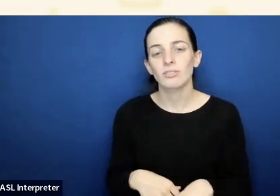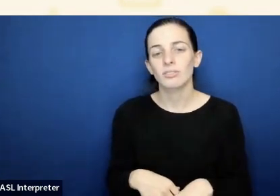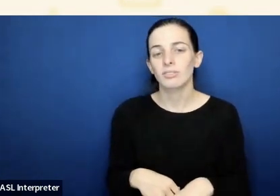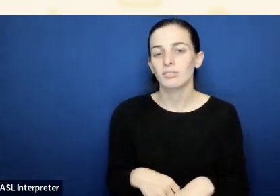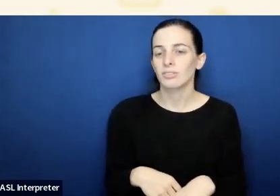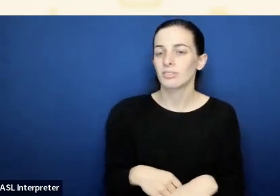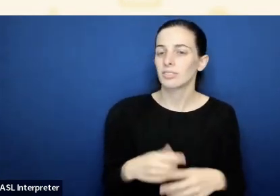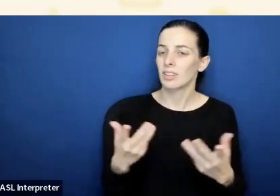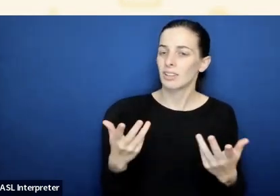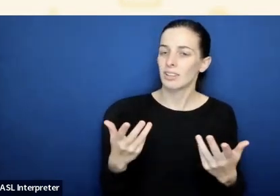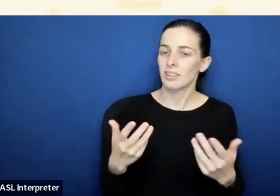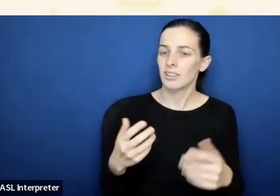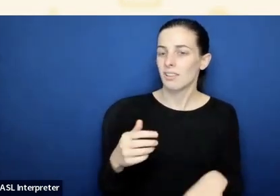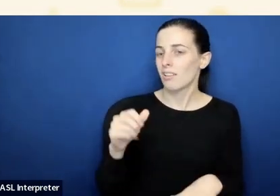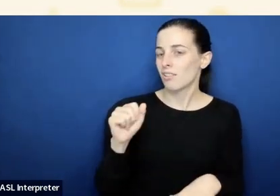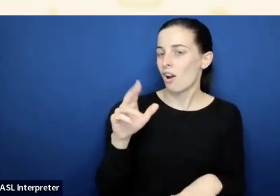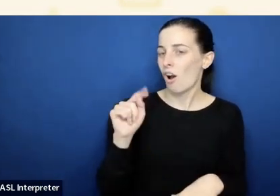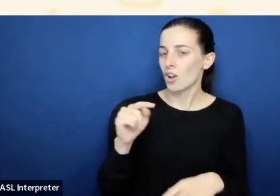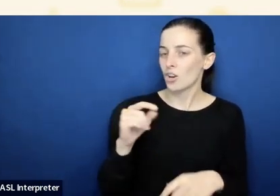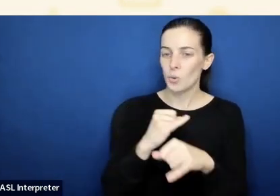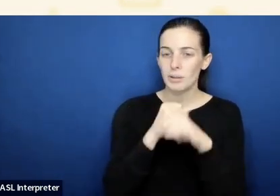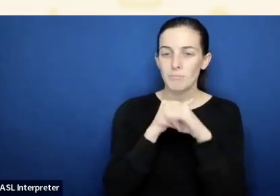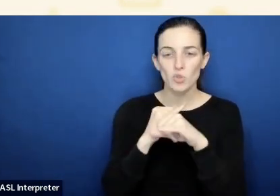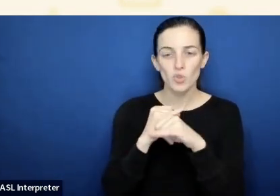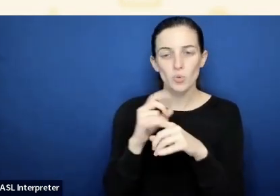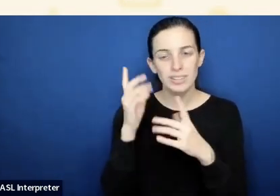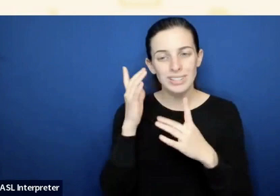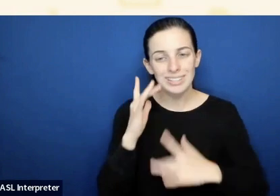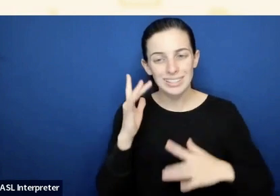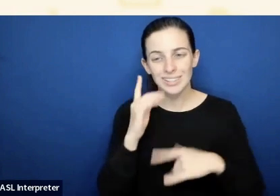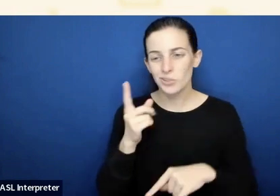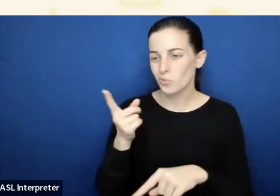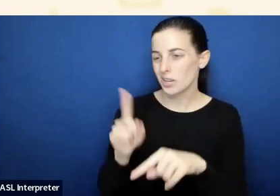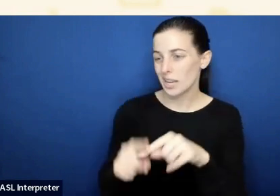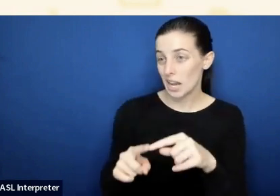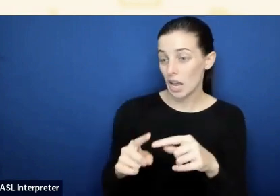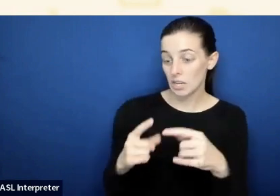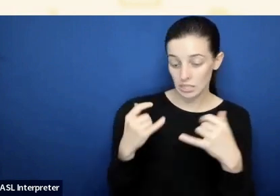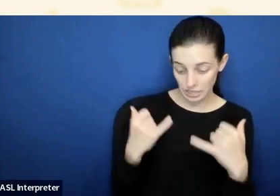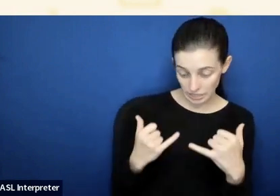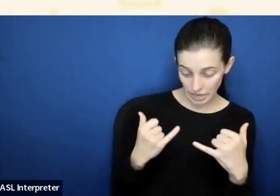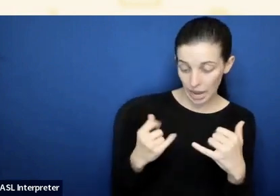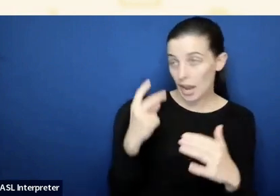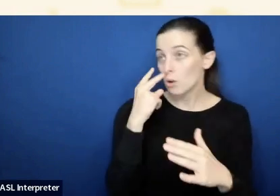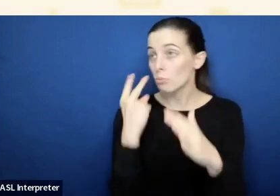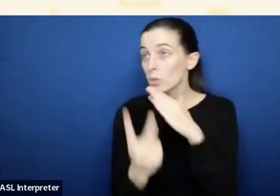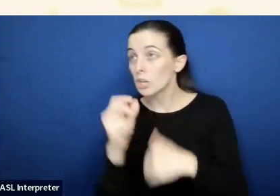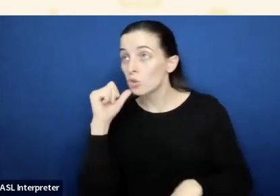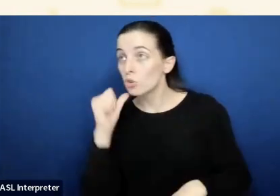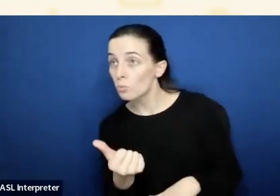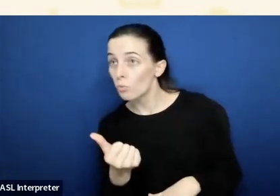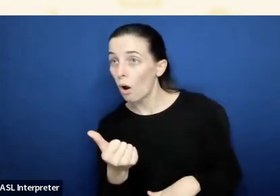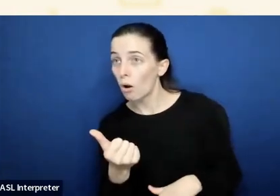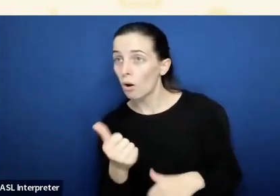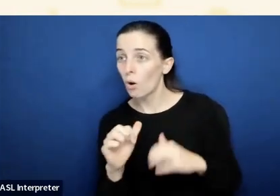and you don't have any prediction how is your day tomorrow, and how do you feel in the next hour.